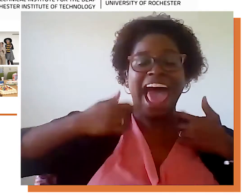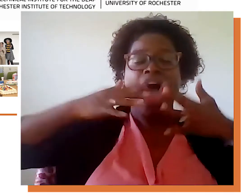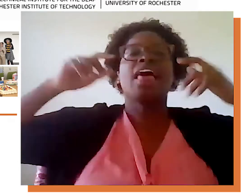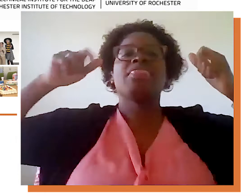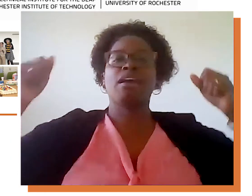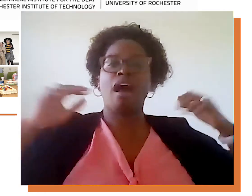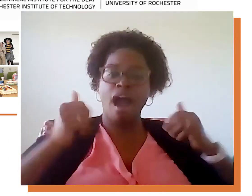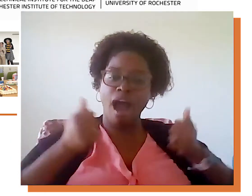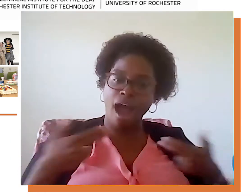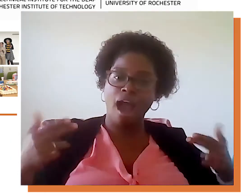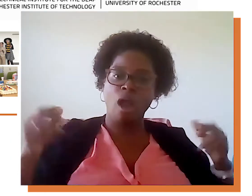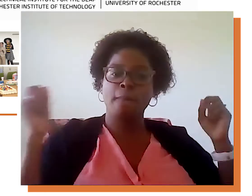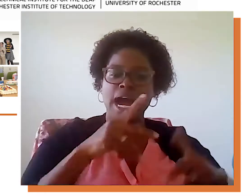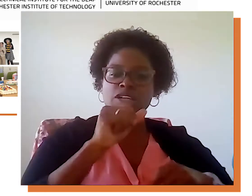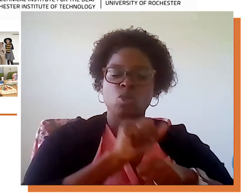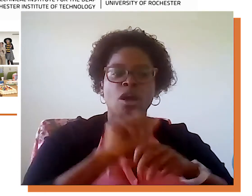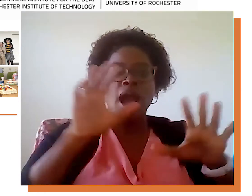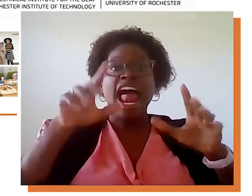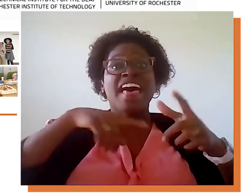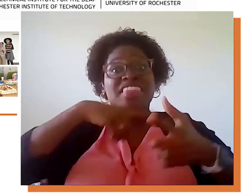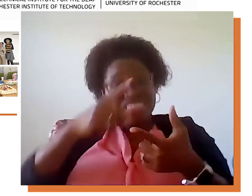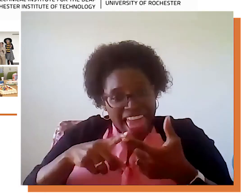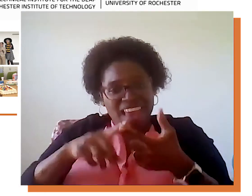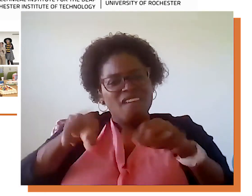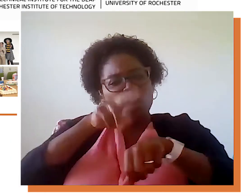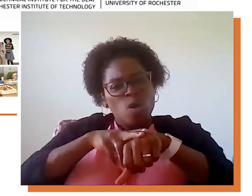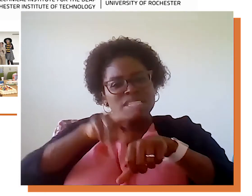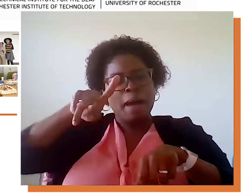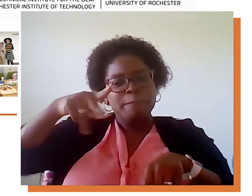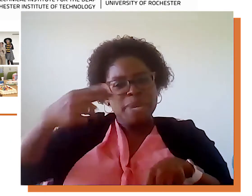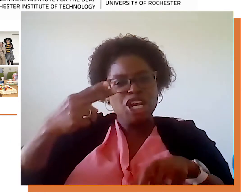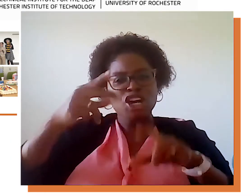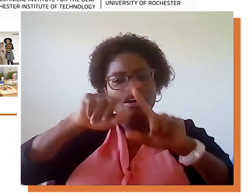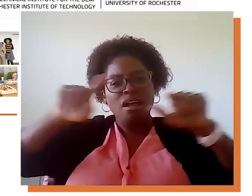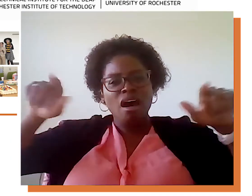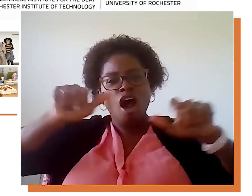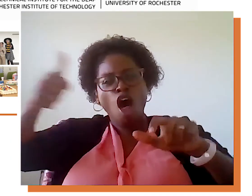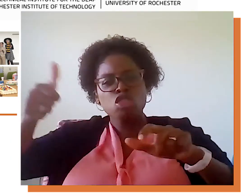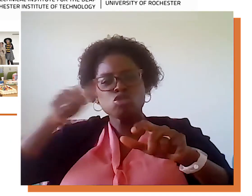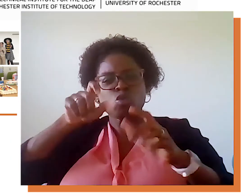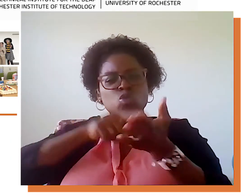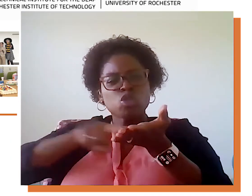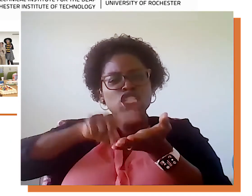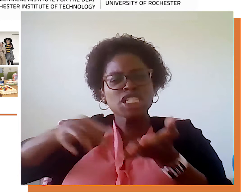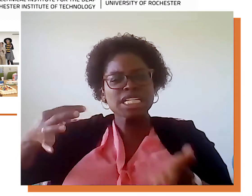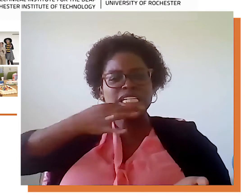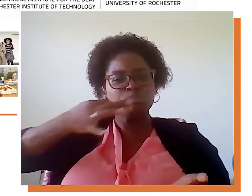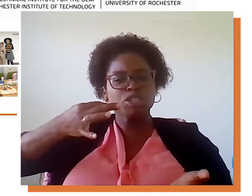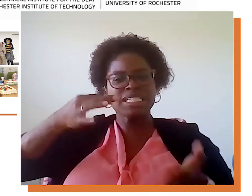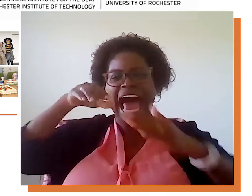And all of those personalities make up the N.C.C.L., along with Peter, who is a research expert.